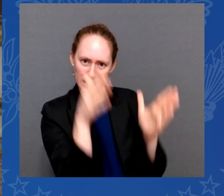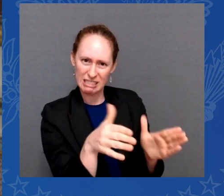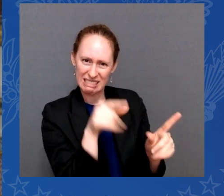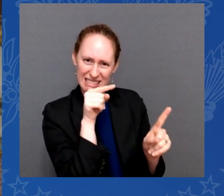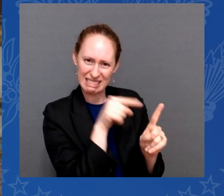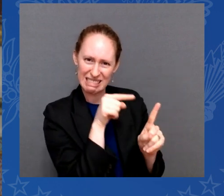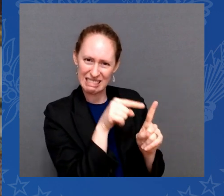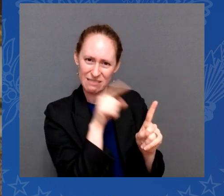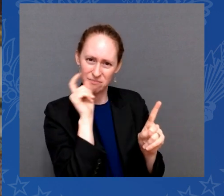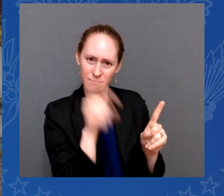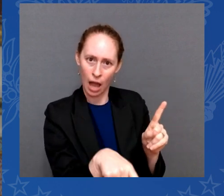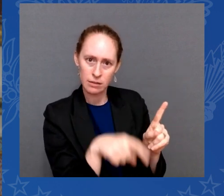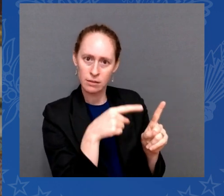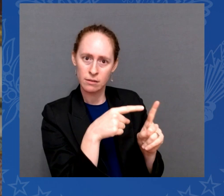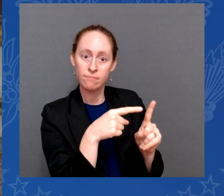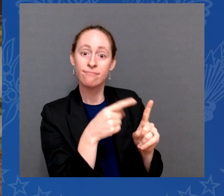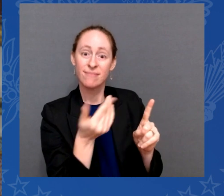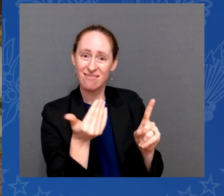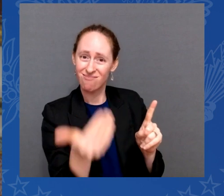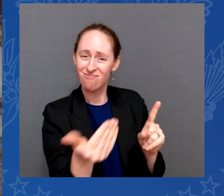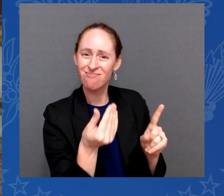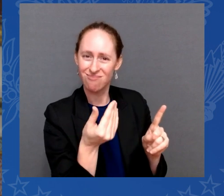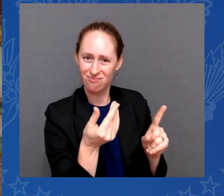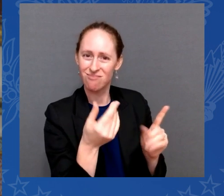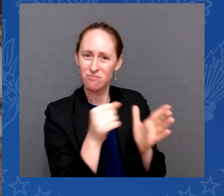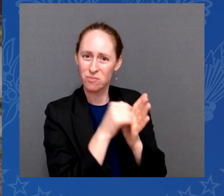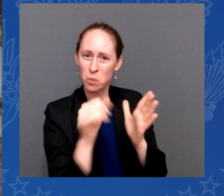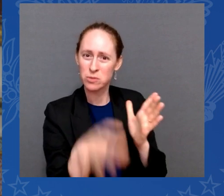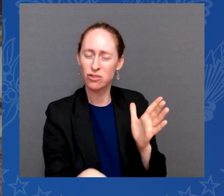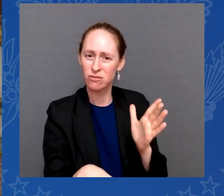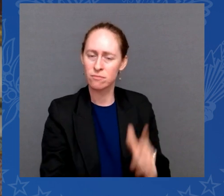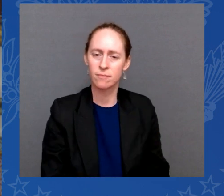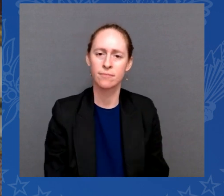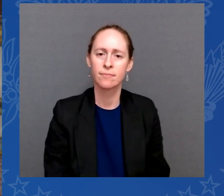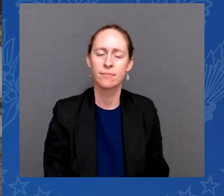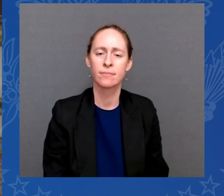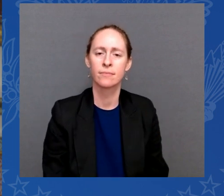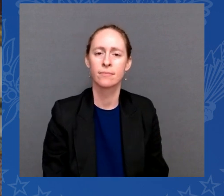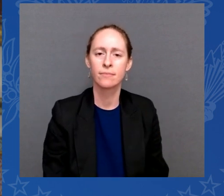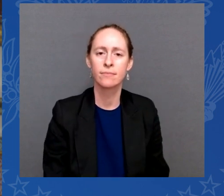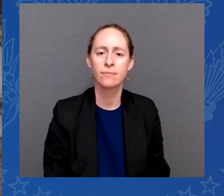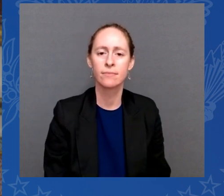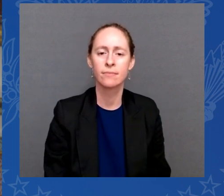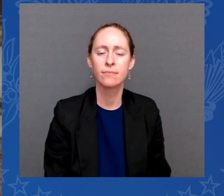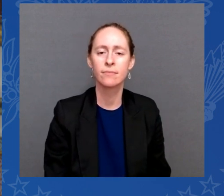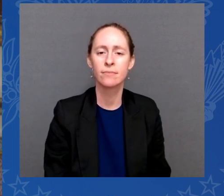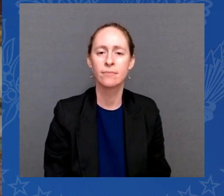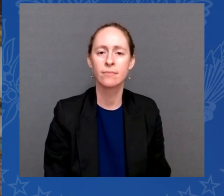And the law requires providers to offer stabilizing treatment to prevent a patient's condition